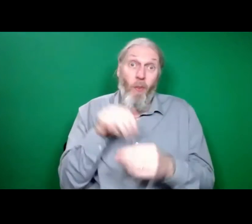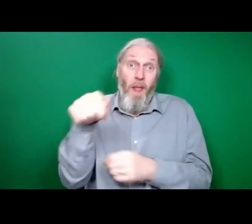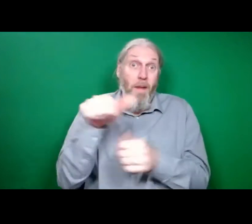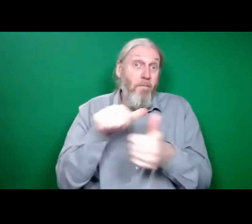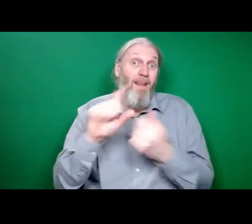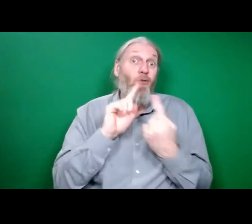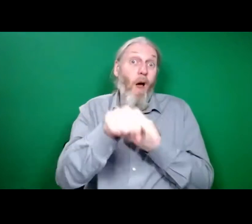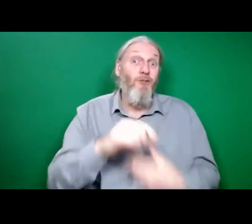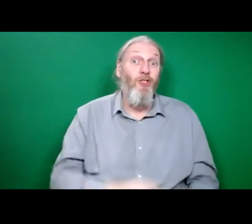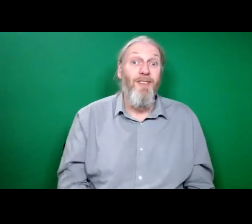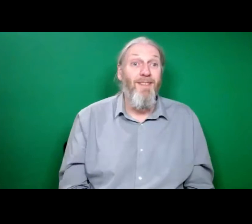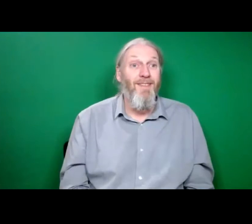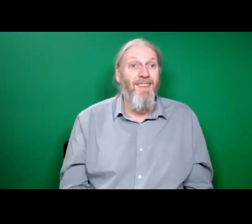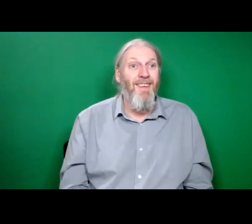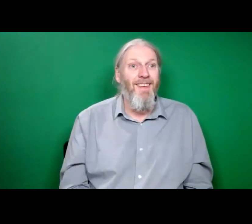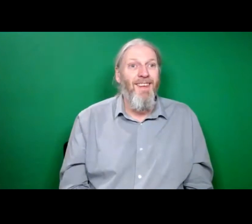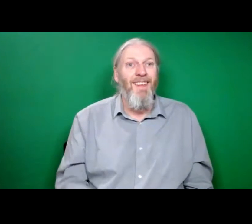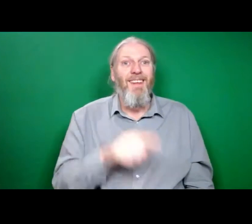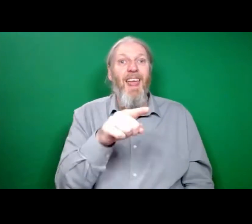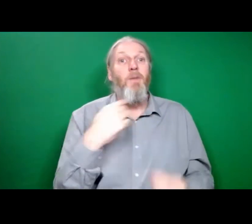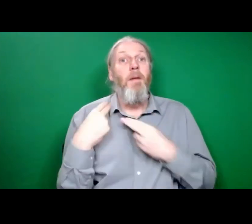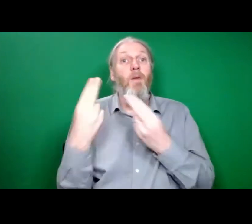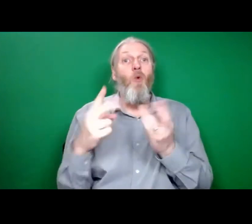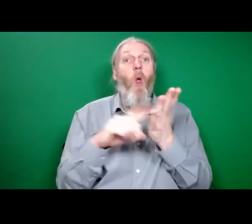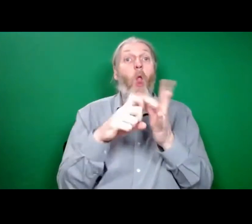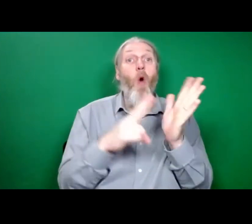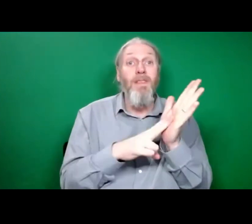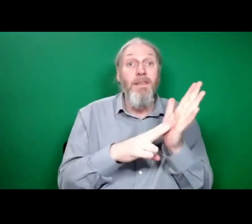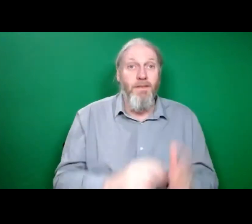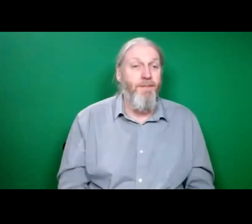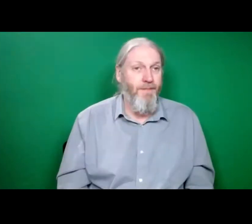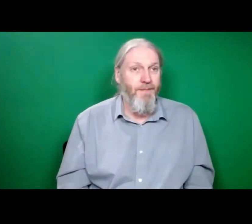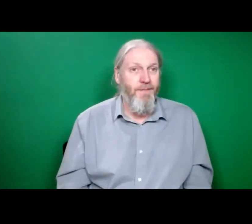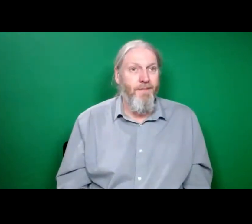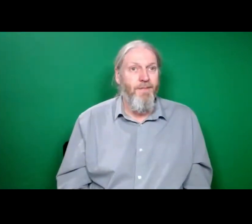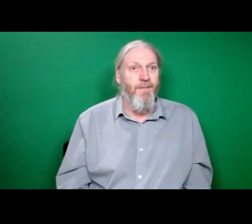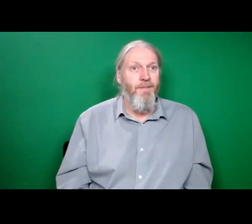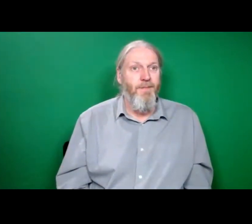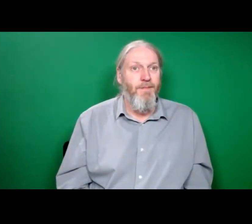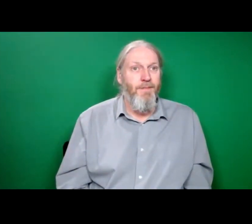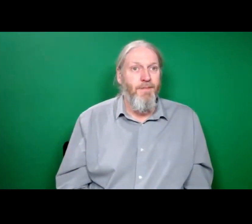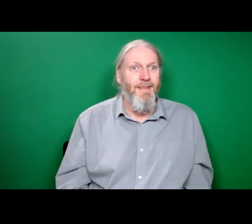But at the start of the cultural strategy we knew we wanted to open the conversation out to as many people